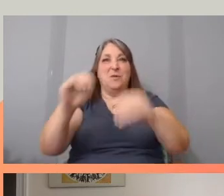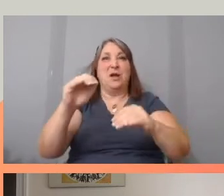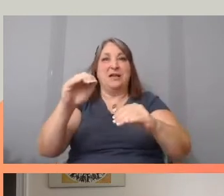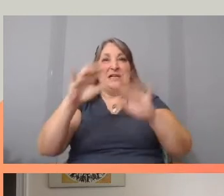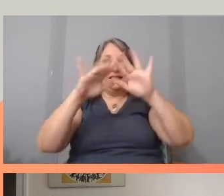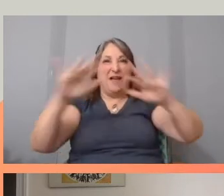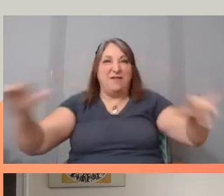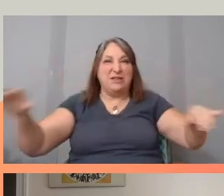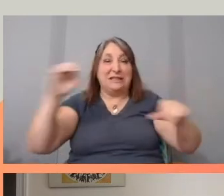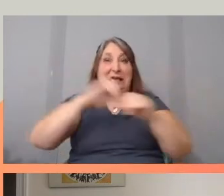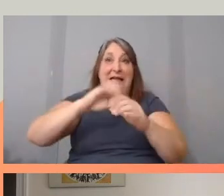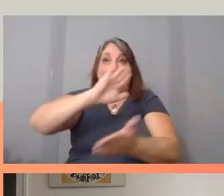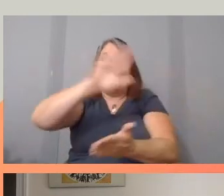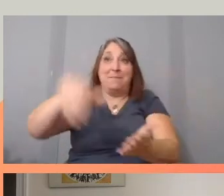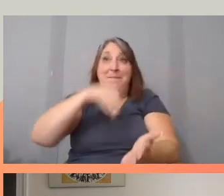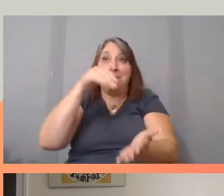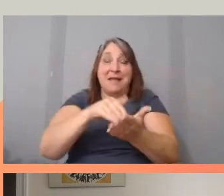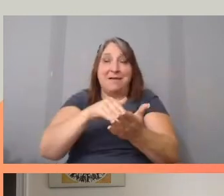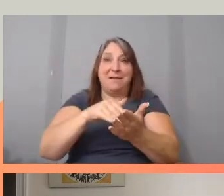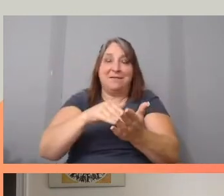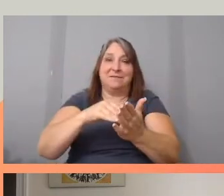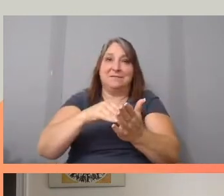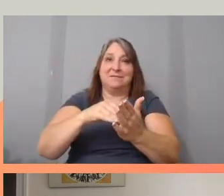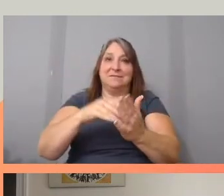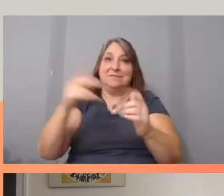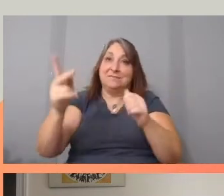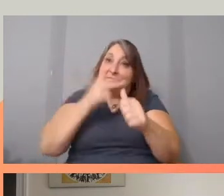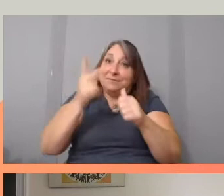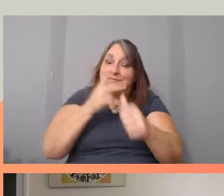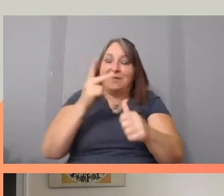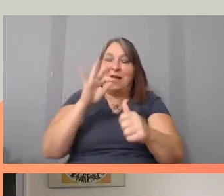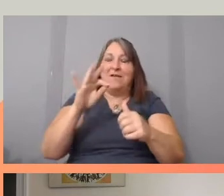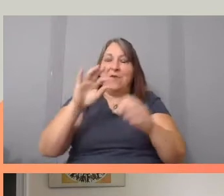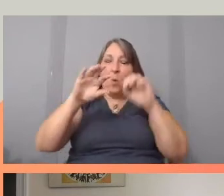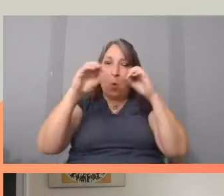You know, that goes against everything